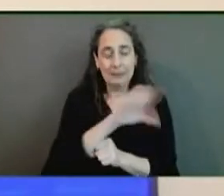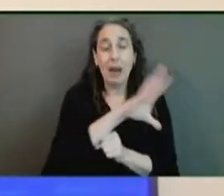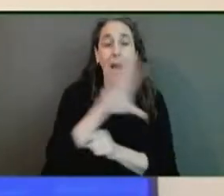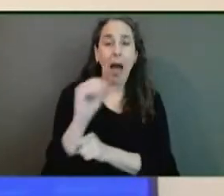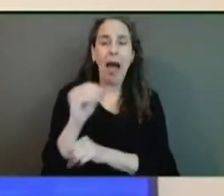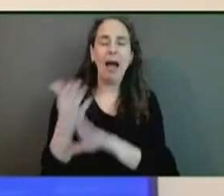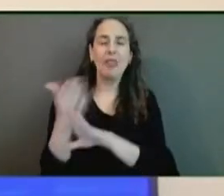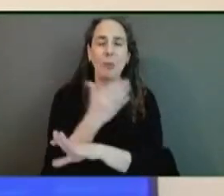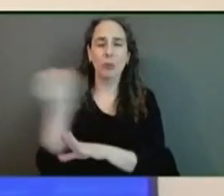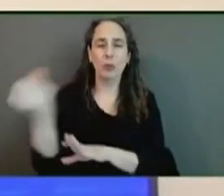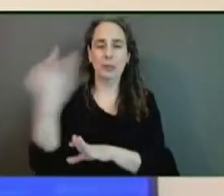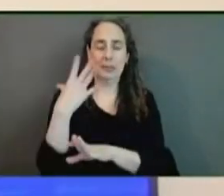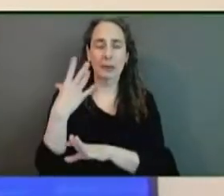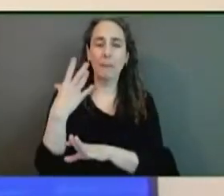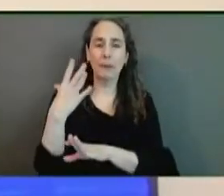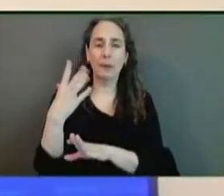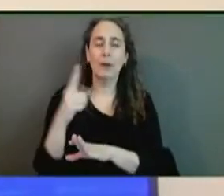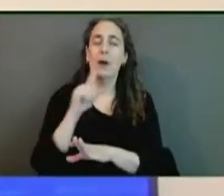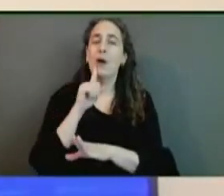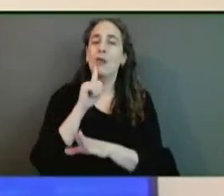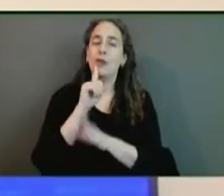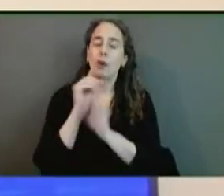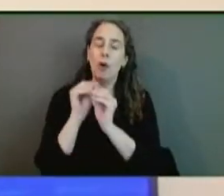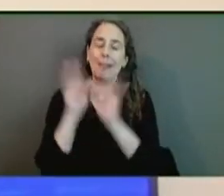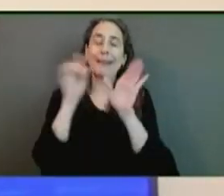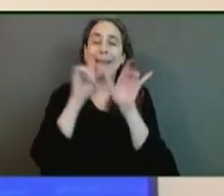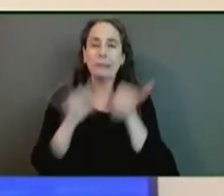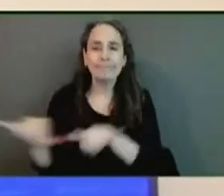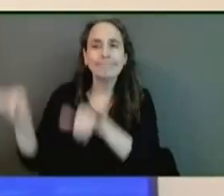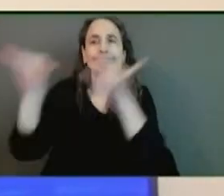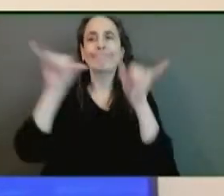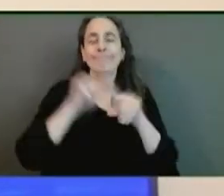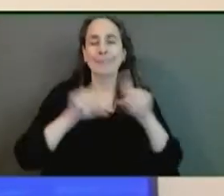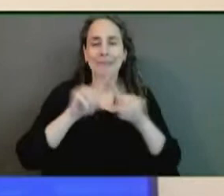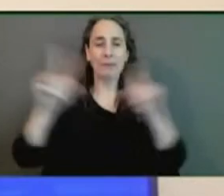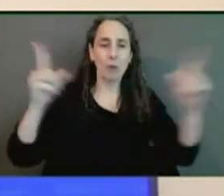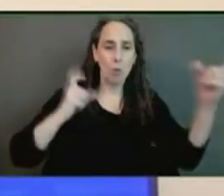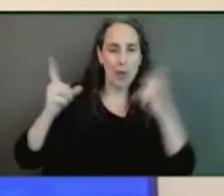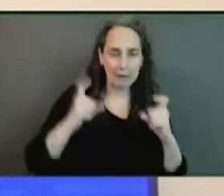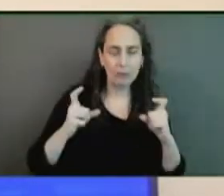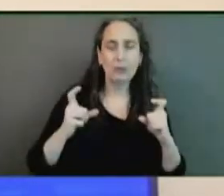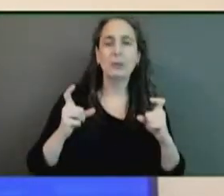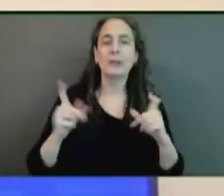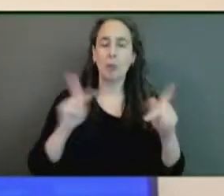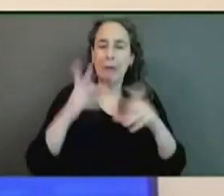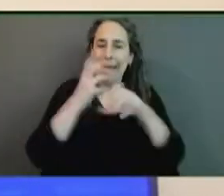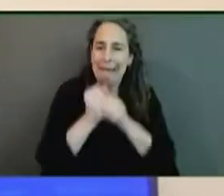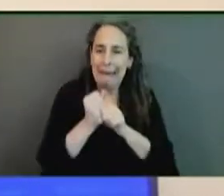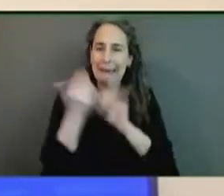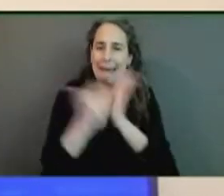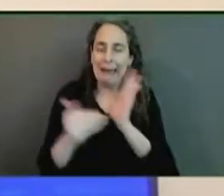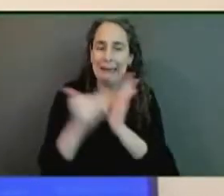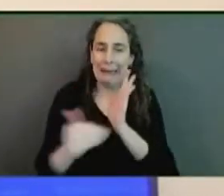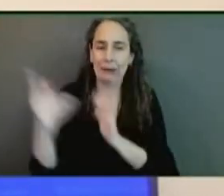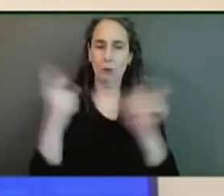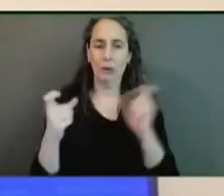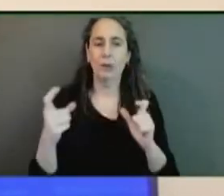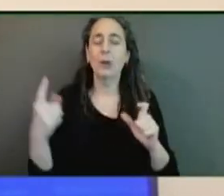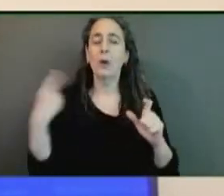to M.C.P.S. And from those pre submitted questions, there e clearly overarching themes to your questions. There are